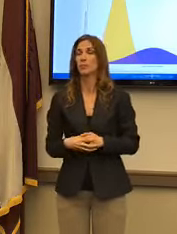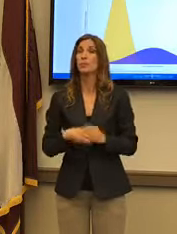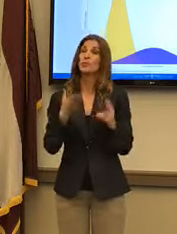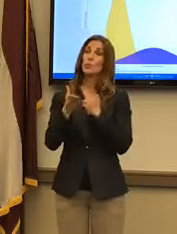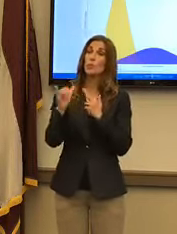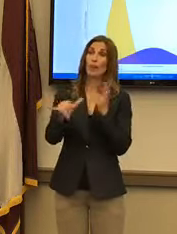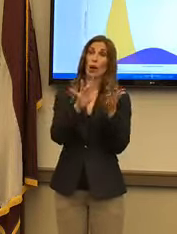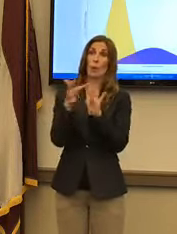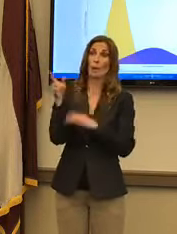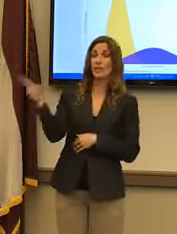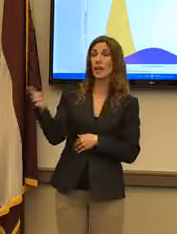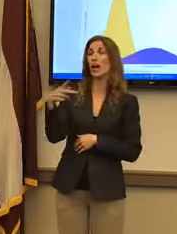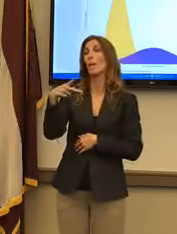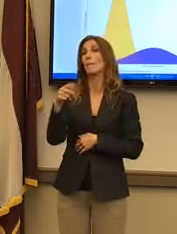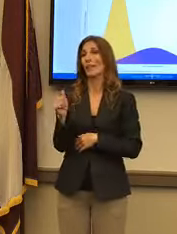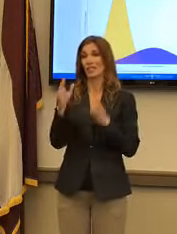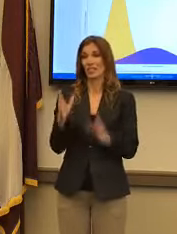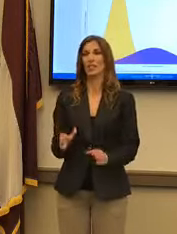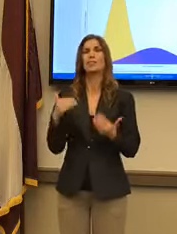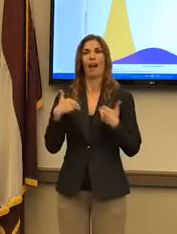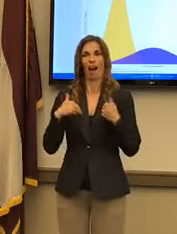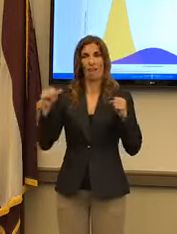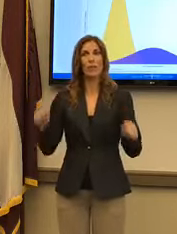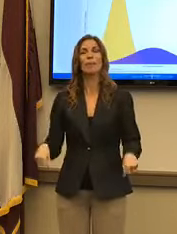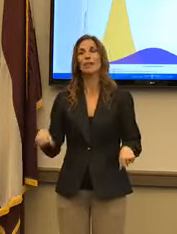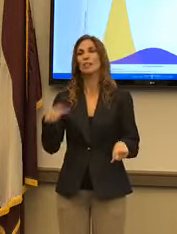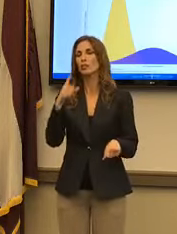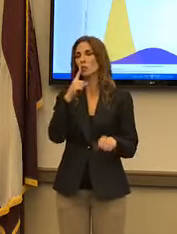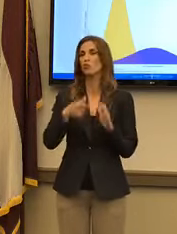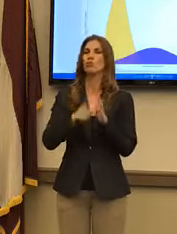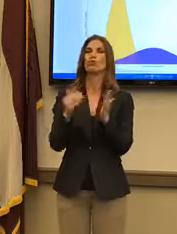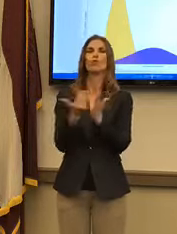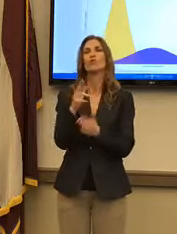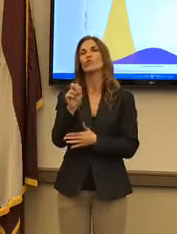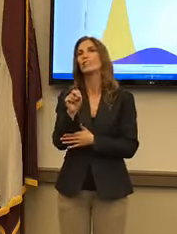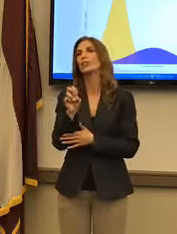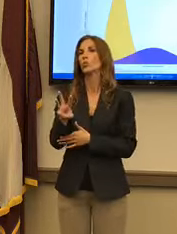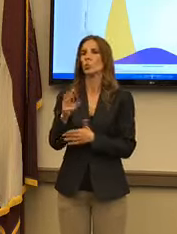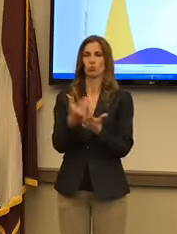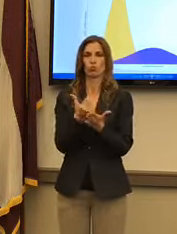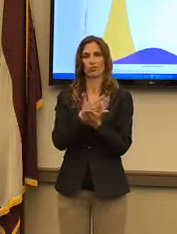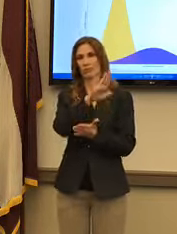webpage Pennsylvanians have the ability to renew their drivers license renew